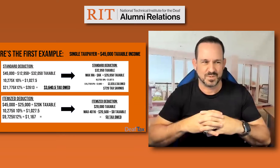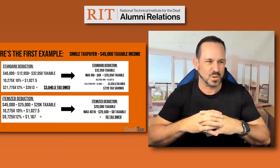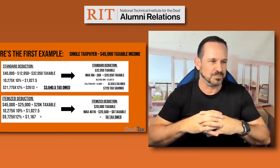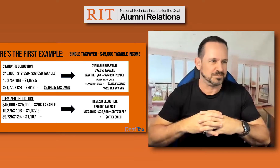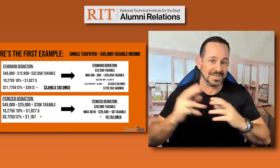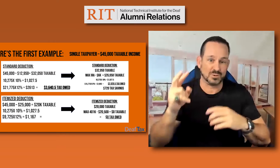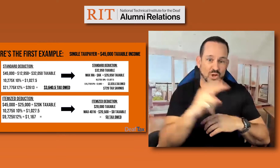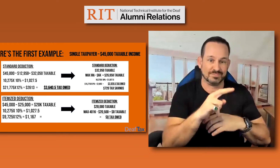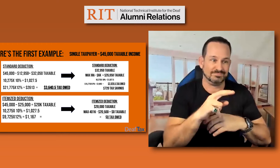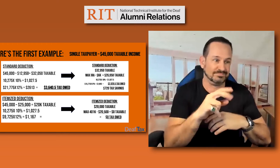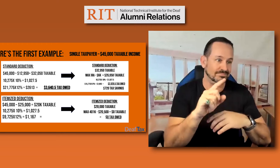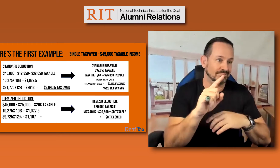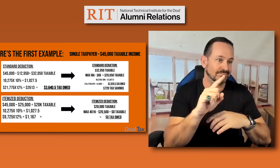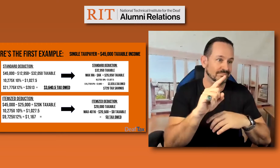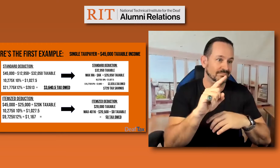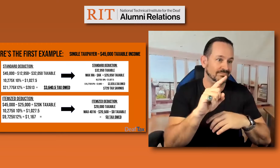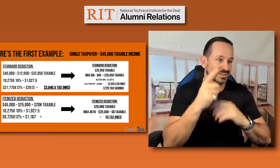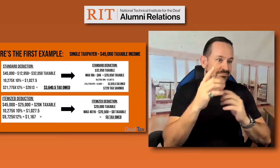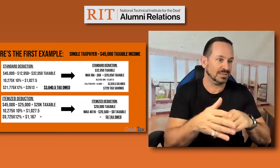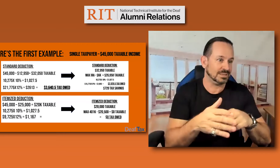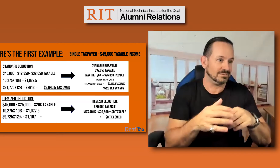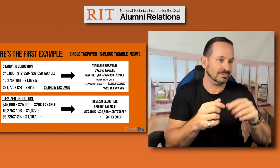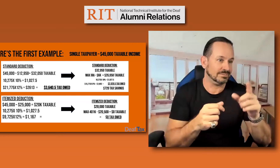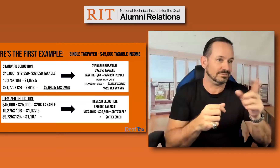and control of your tax refund.